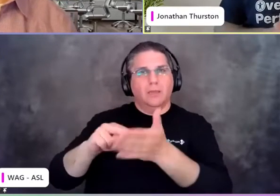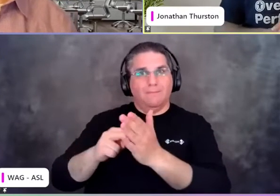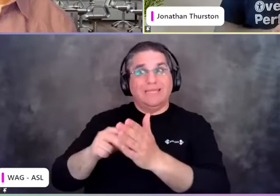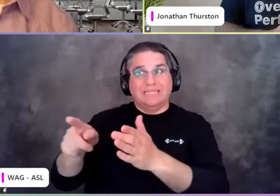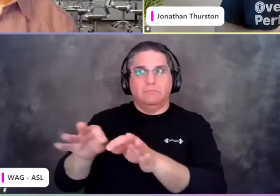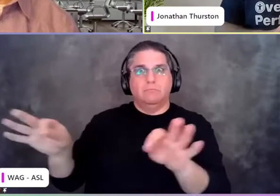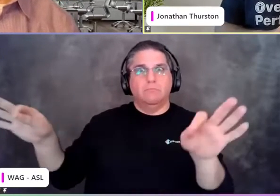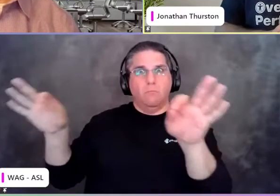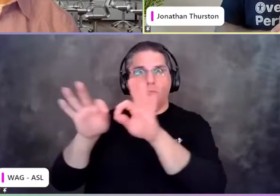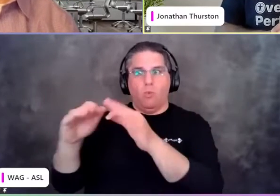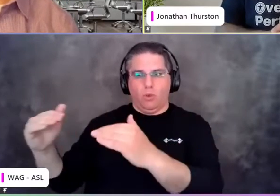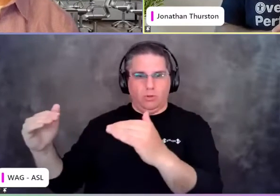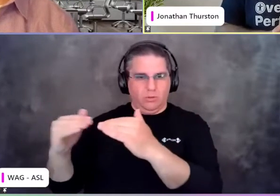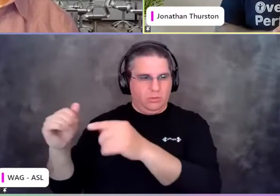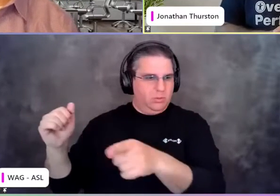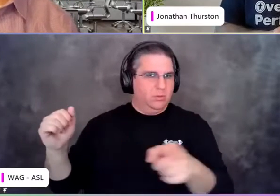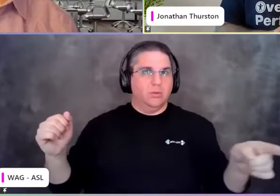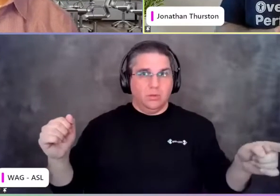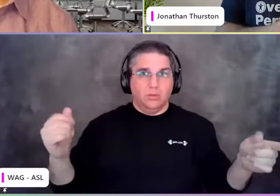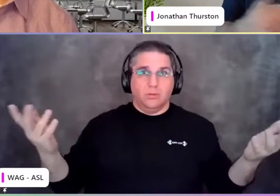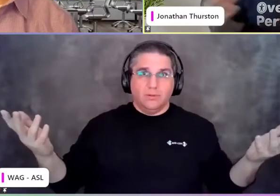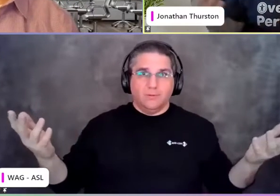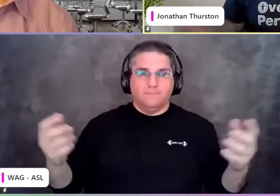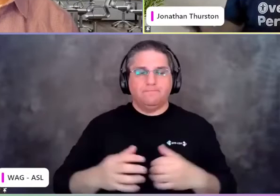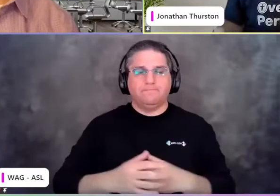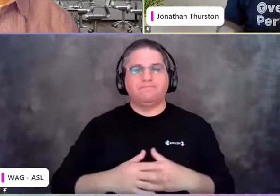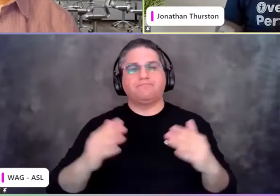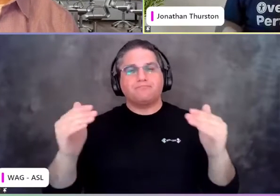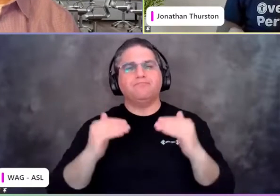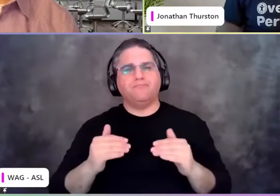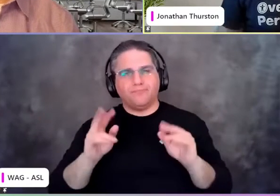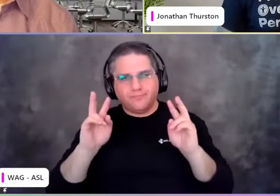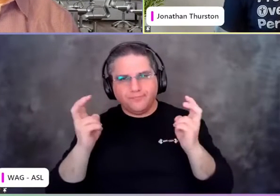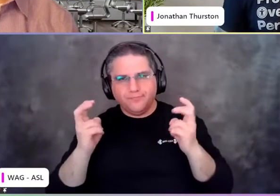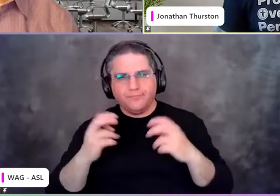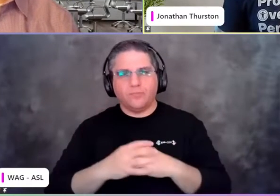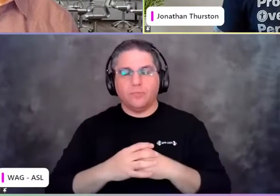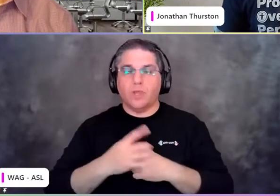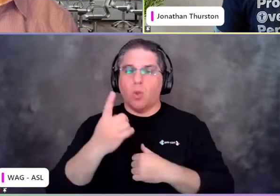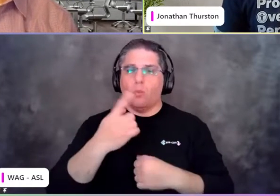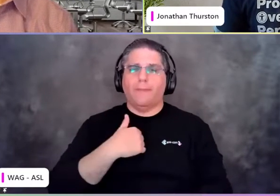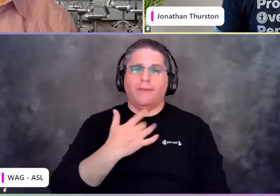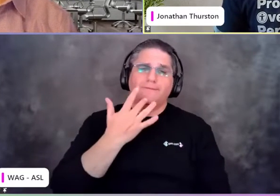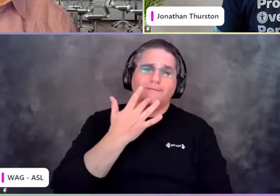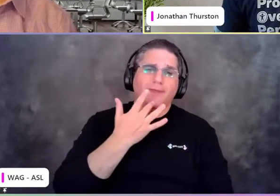procurement being its own pillar on its own gives you an idea of how important that is to that